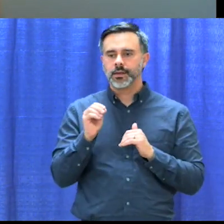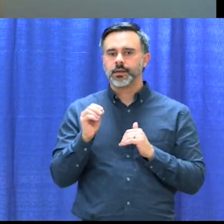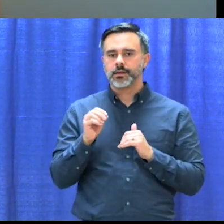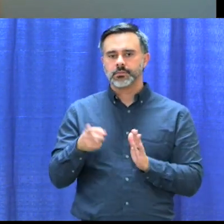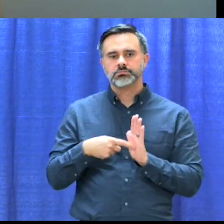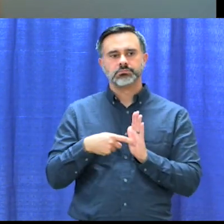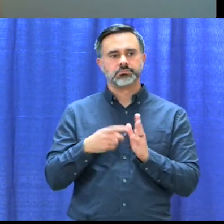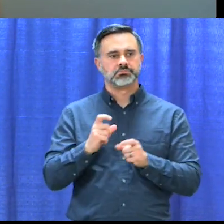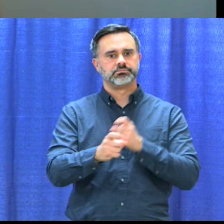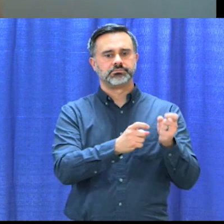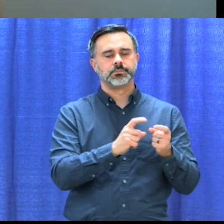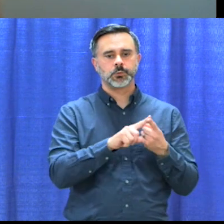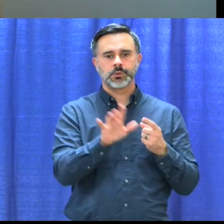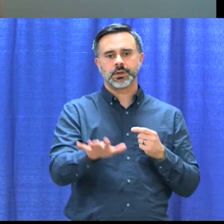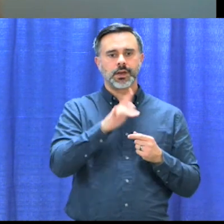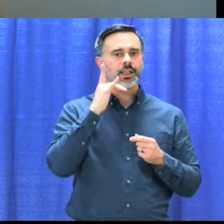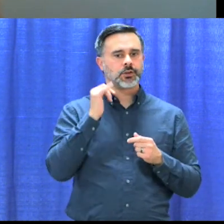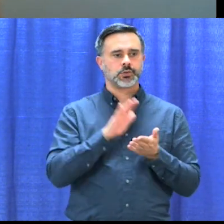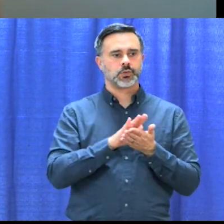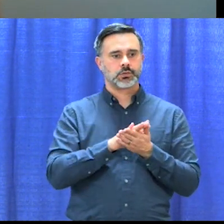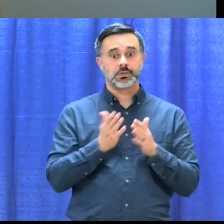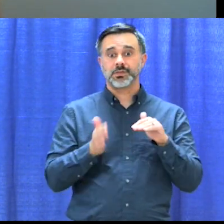schools in 2020 to 80 million dollars.